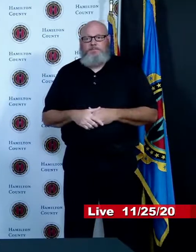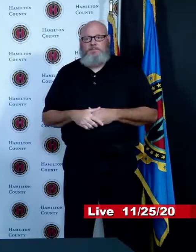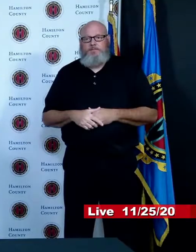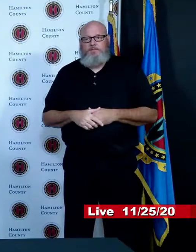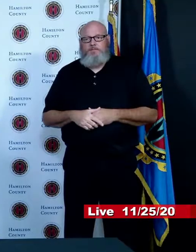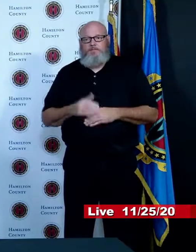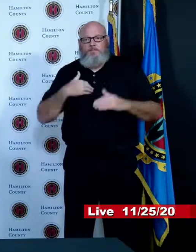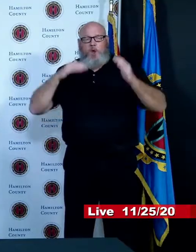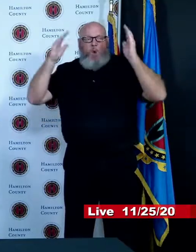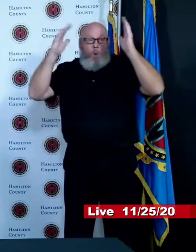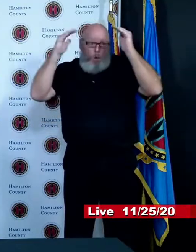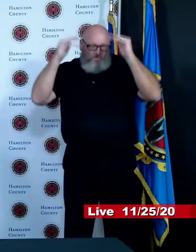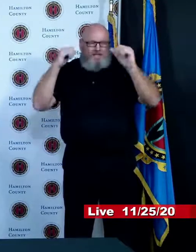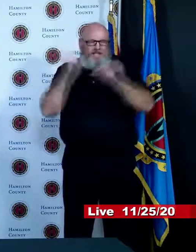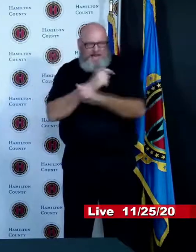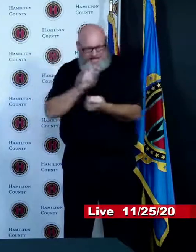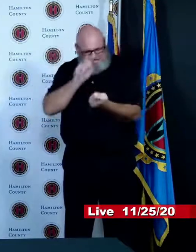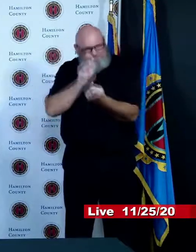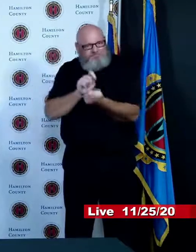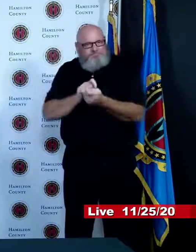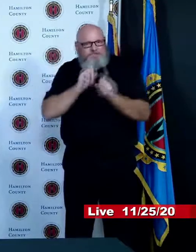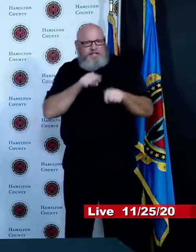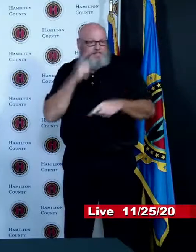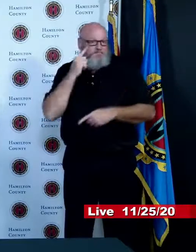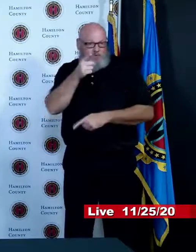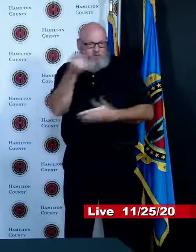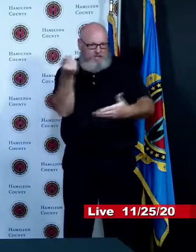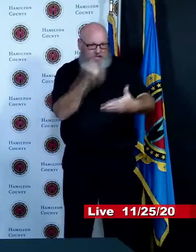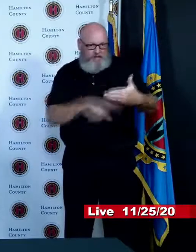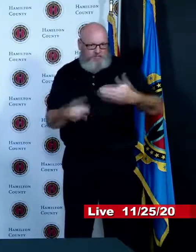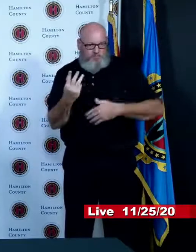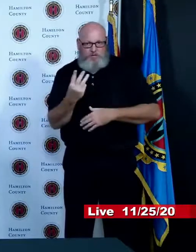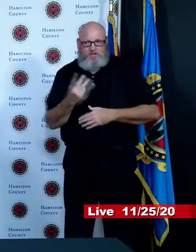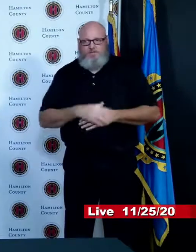our next question comes from Corey Sharper with WVXU for both Commissioners